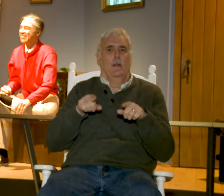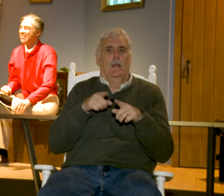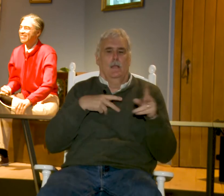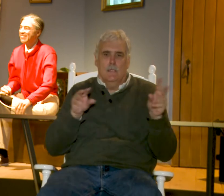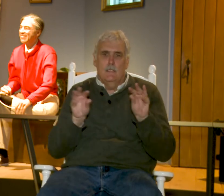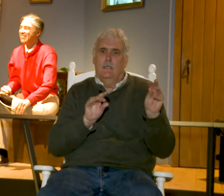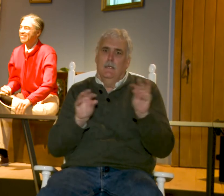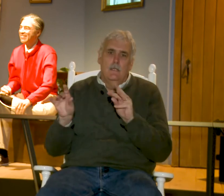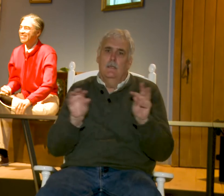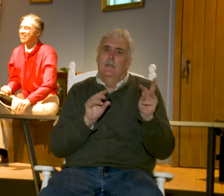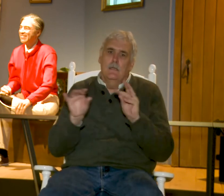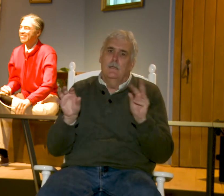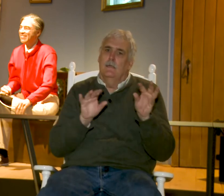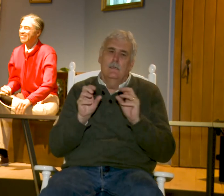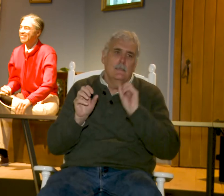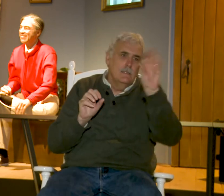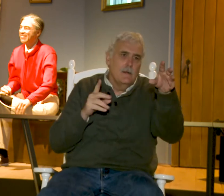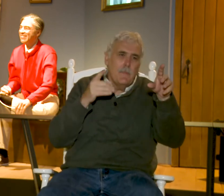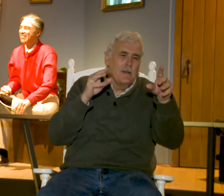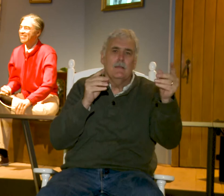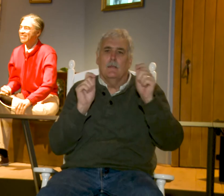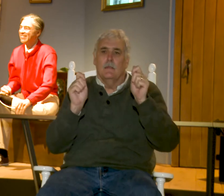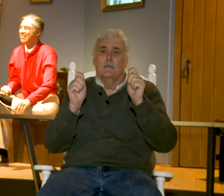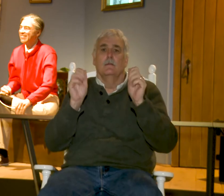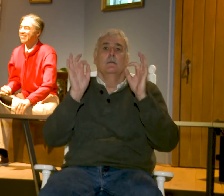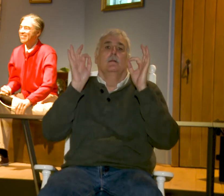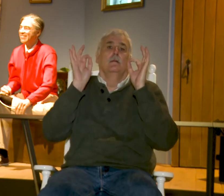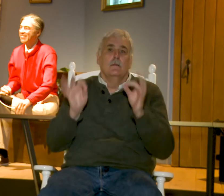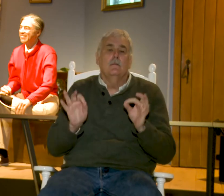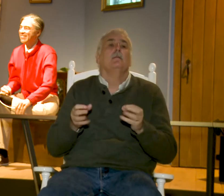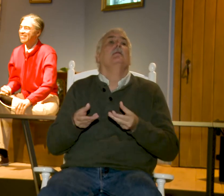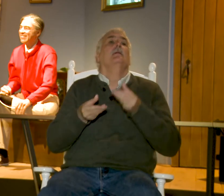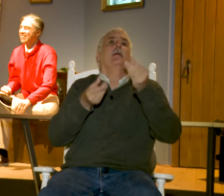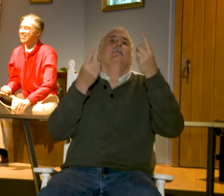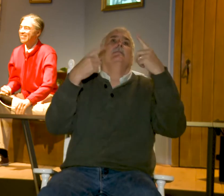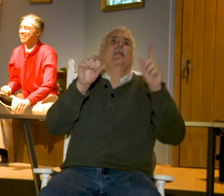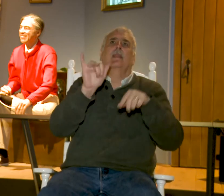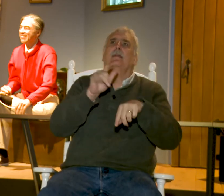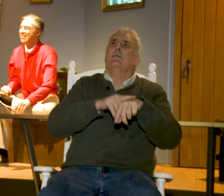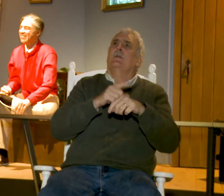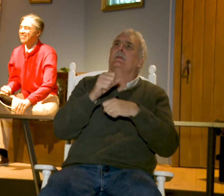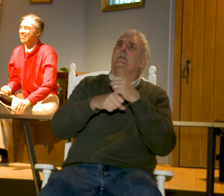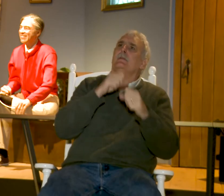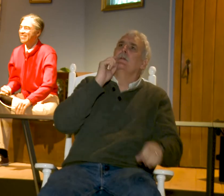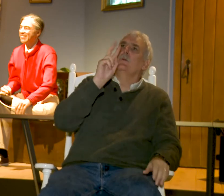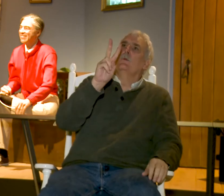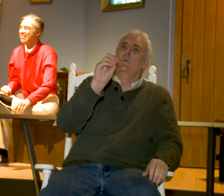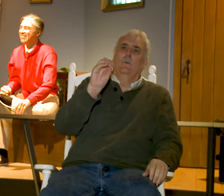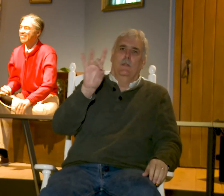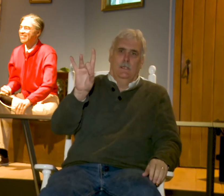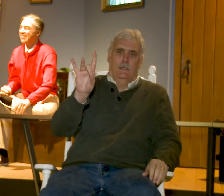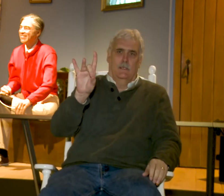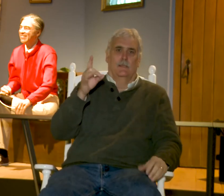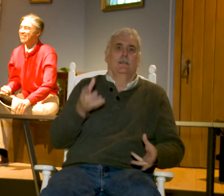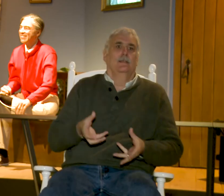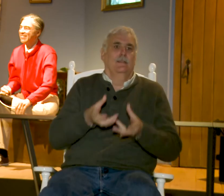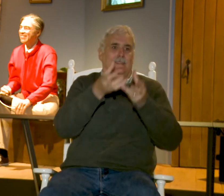It was tedious matching the sign with the script. Finally it was complete. At that time it was about 2008.